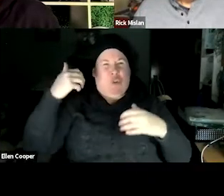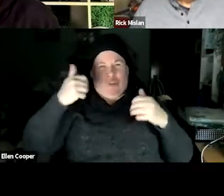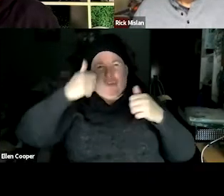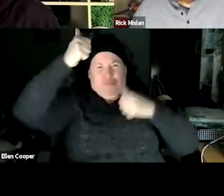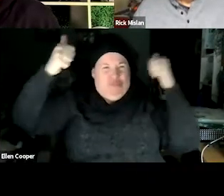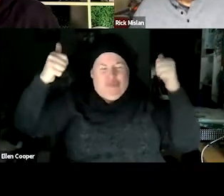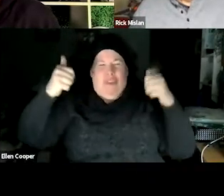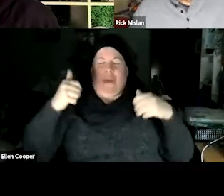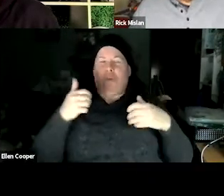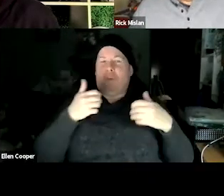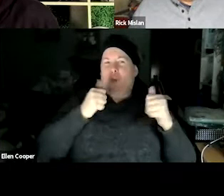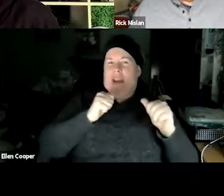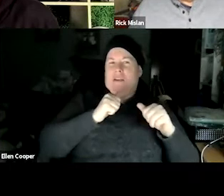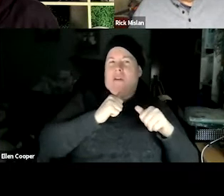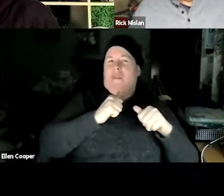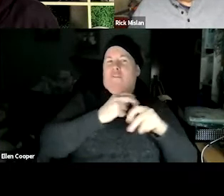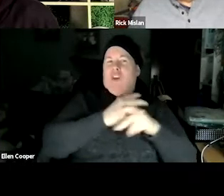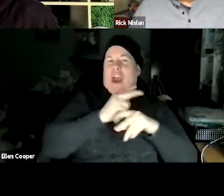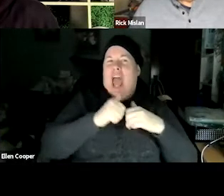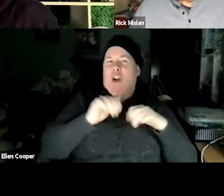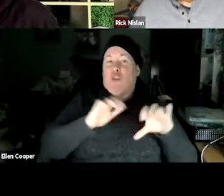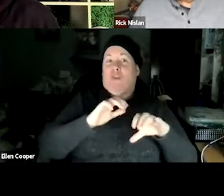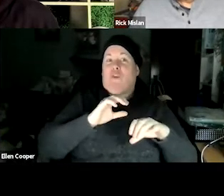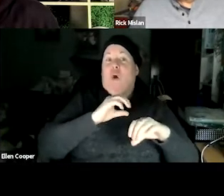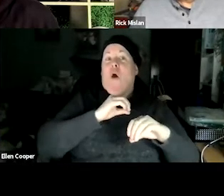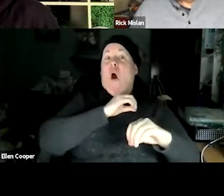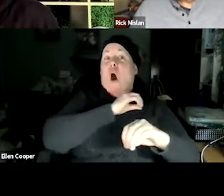offensive training and once I got the idea is kind of scratching my head, I'm like,